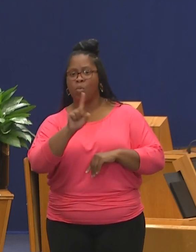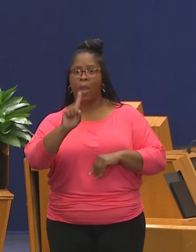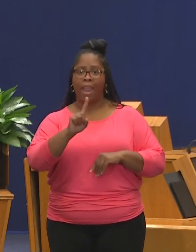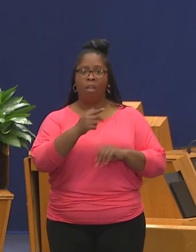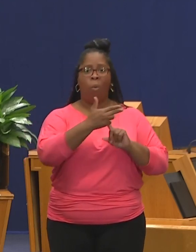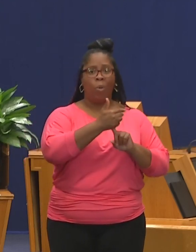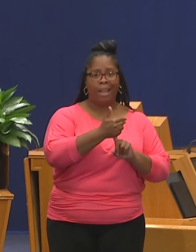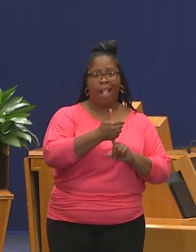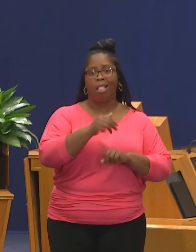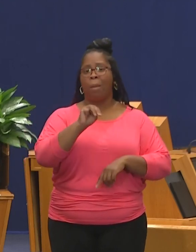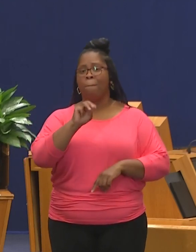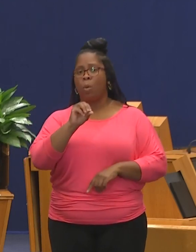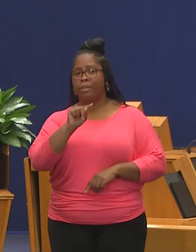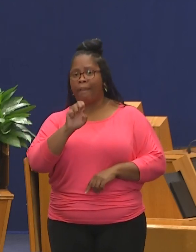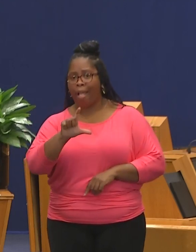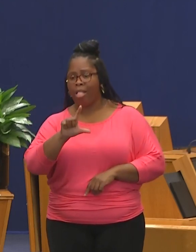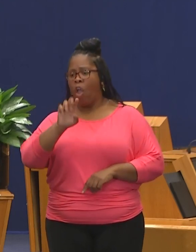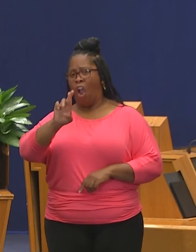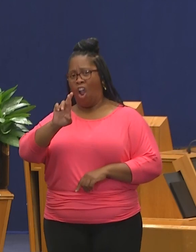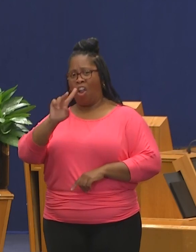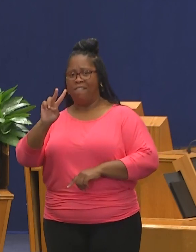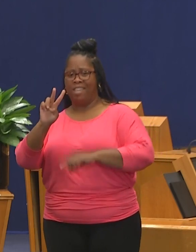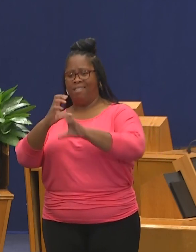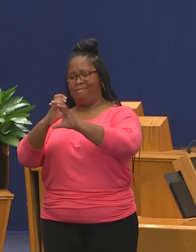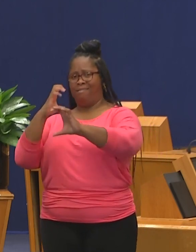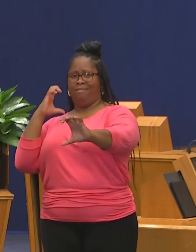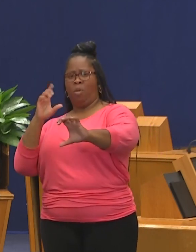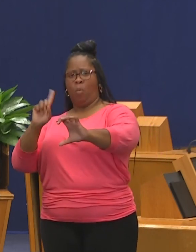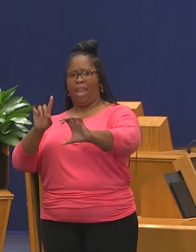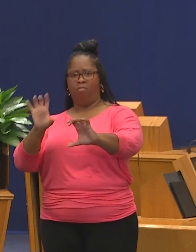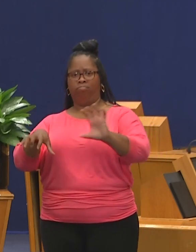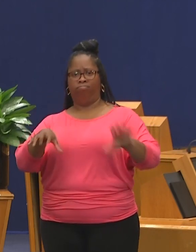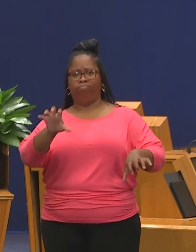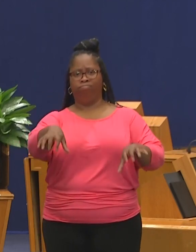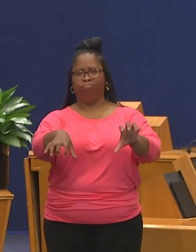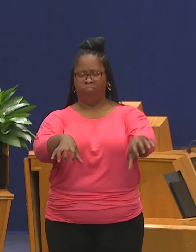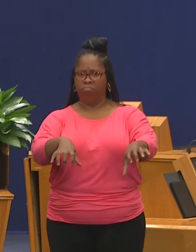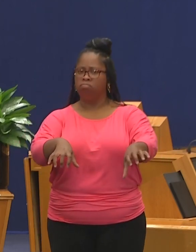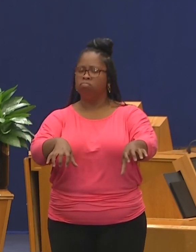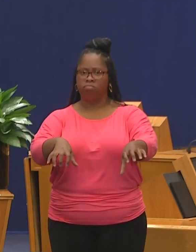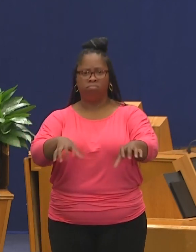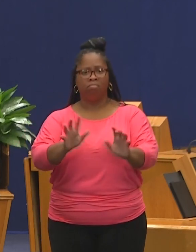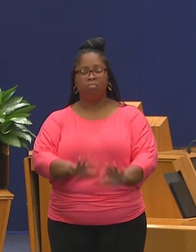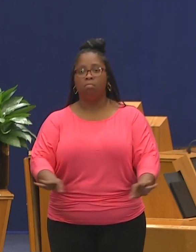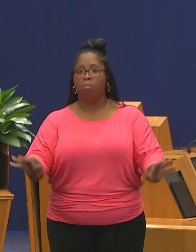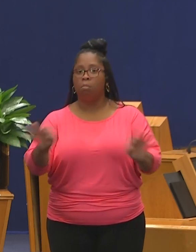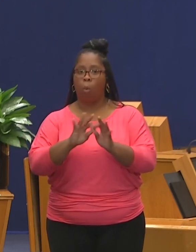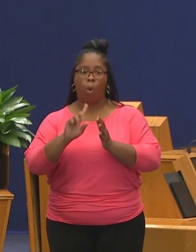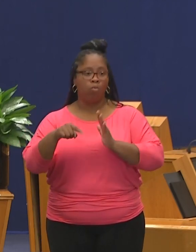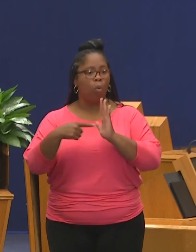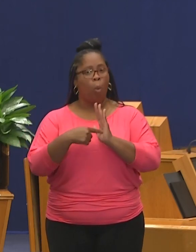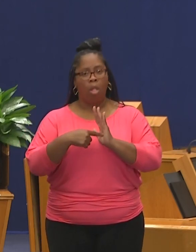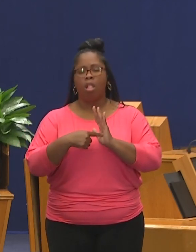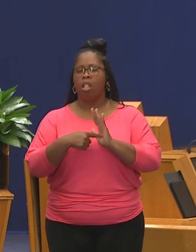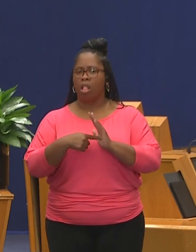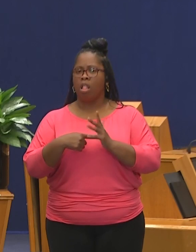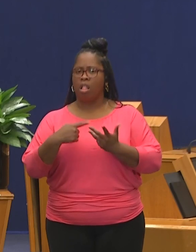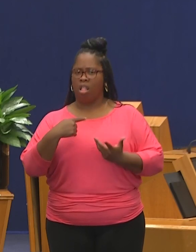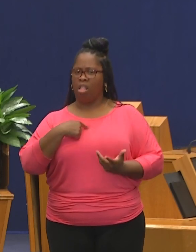ALL OF OUR COMMUNITIES WHERE THESE HOTELS, MOTELS, AND RVS ARE FUNCTIONING, AND IT'S A VERY